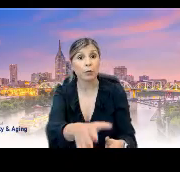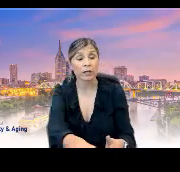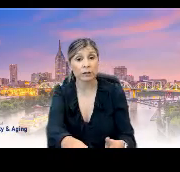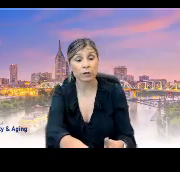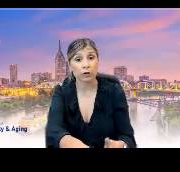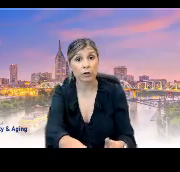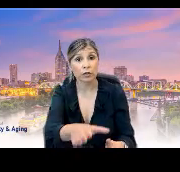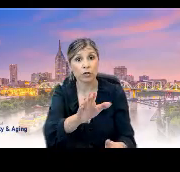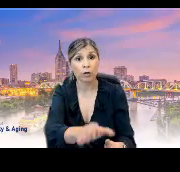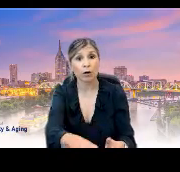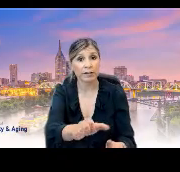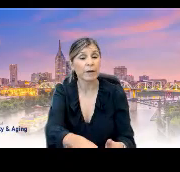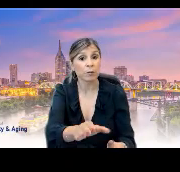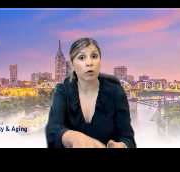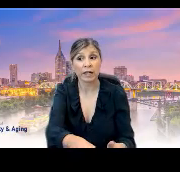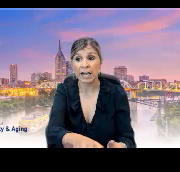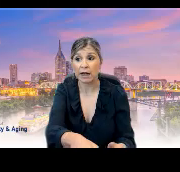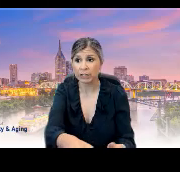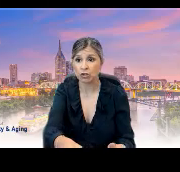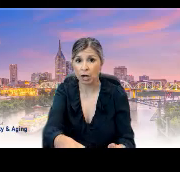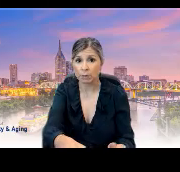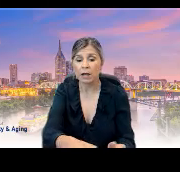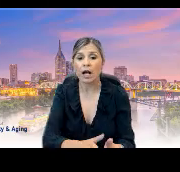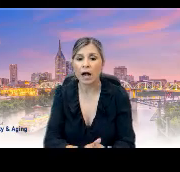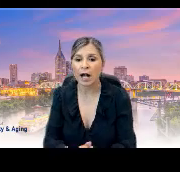Spoiler alert, you will always make more money having a